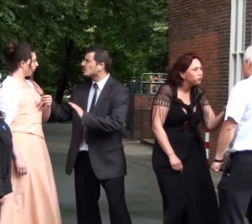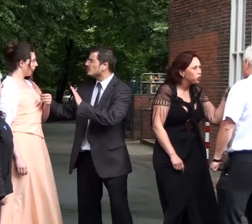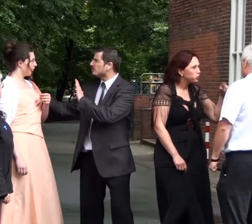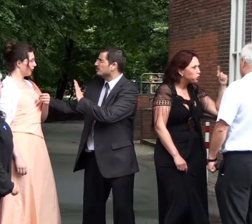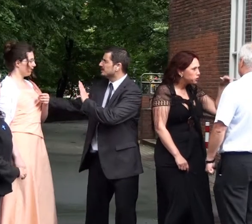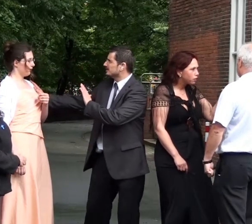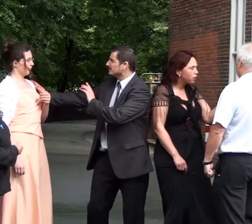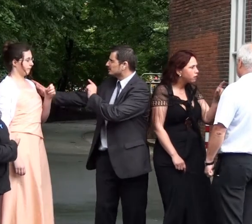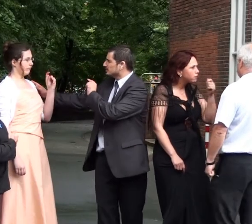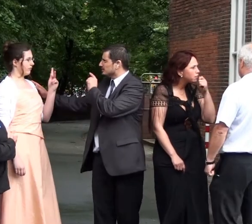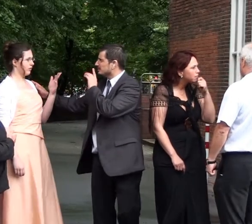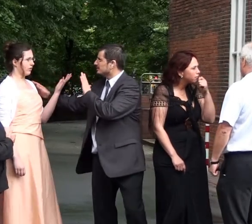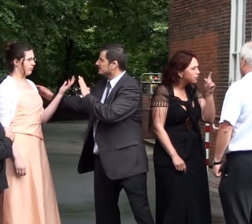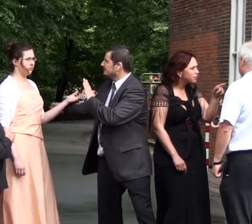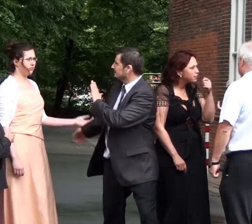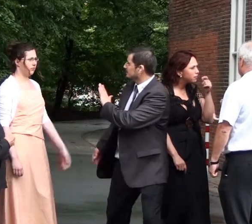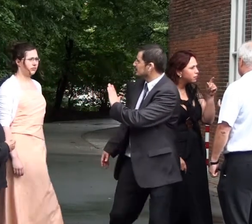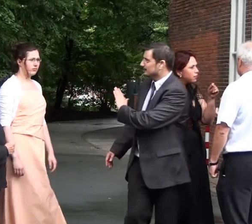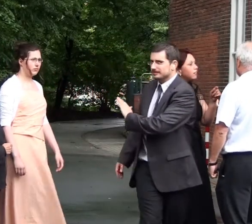Wait a moment. - Ok.